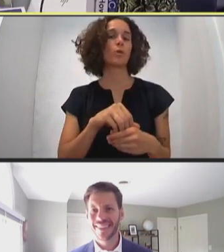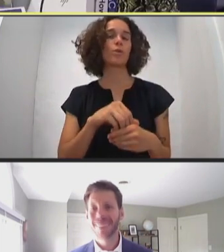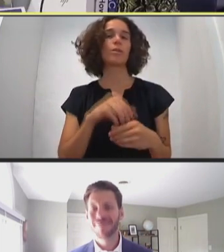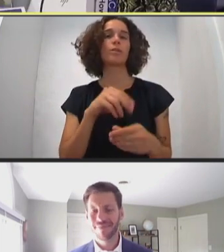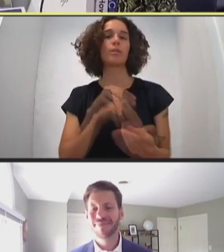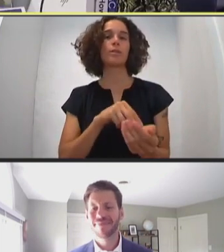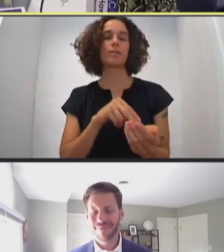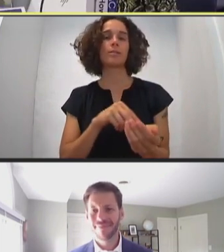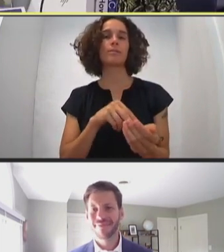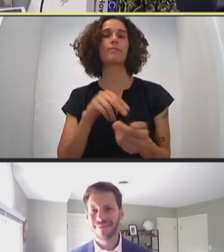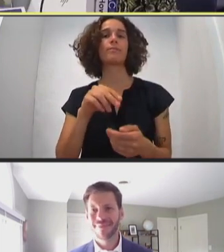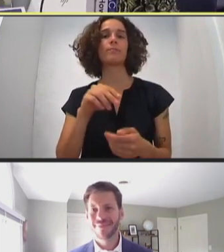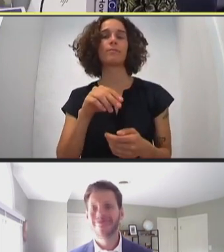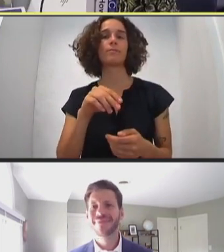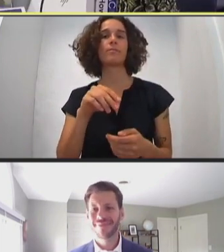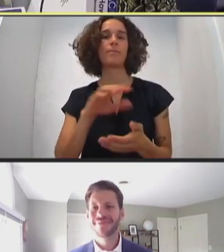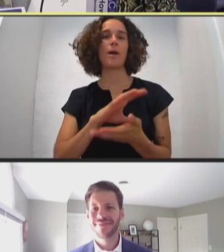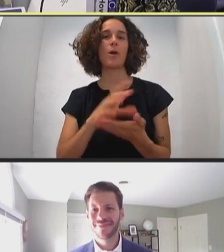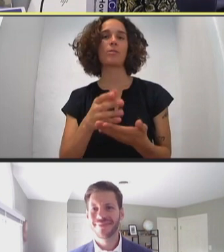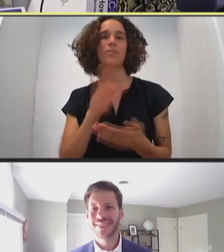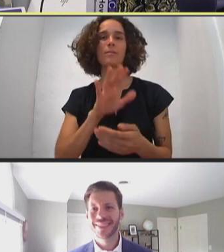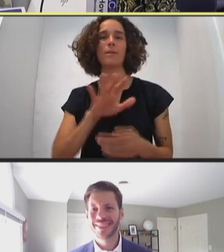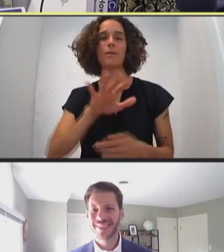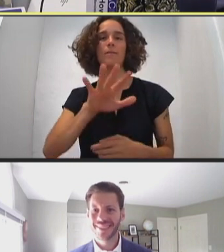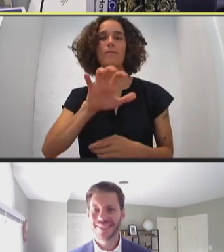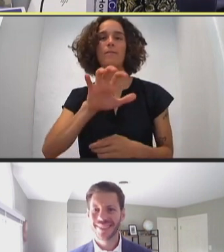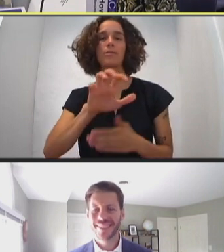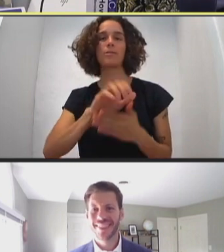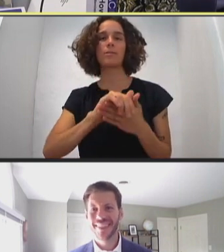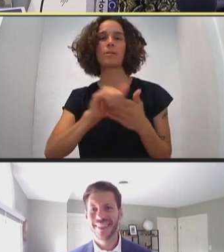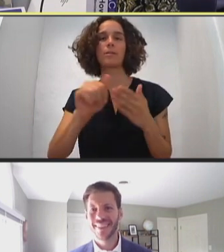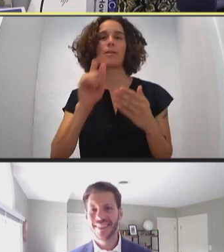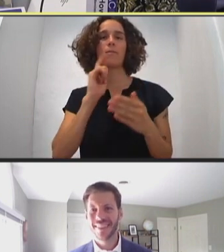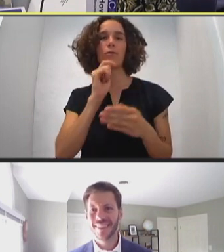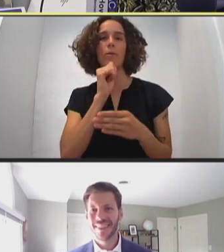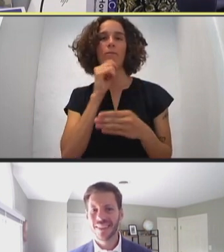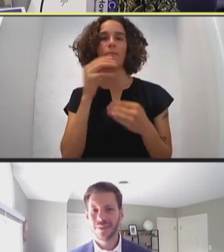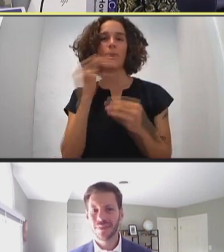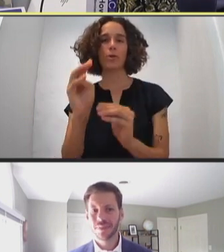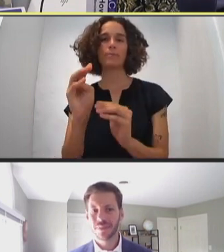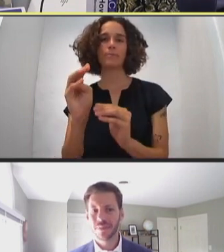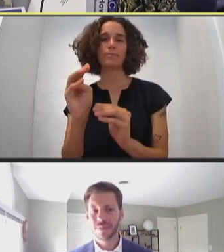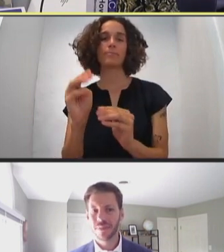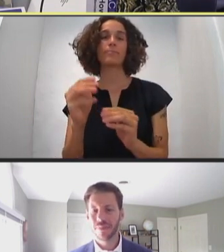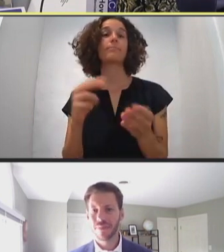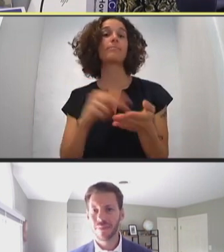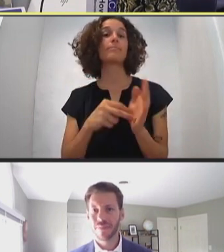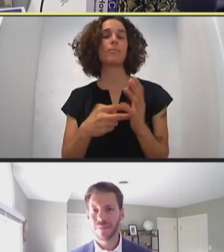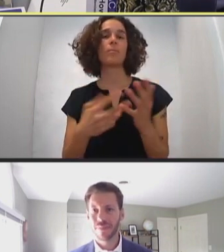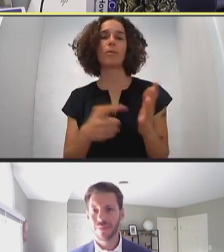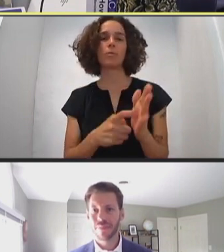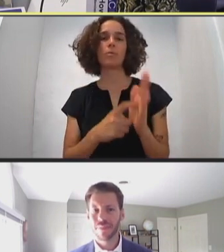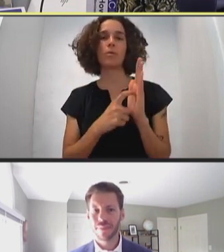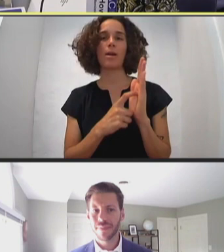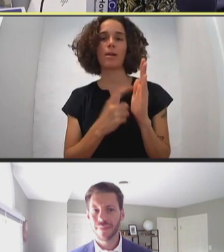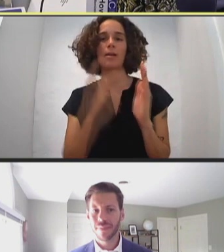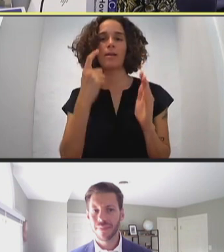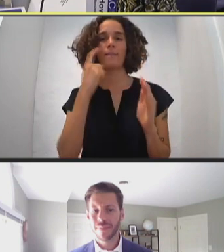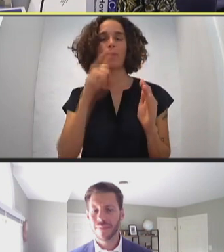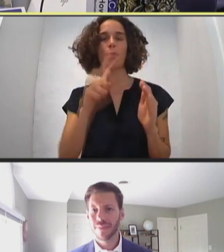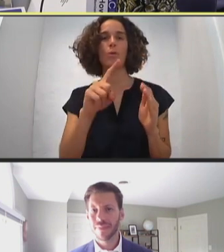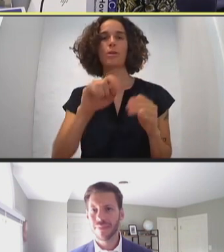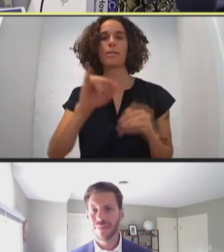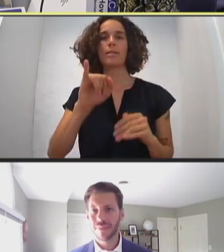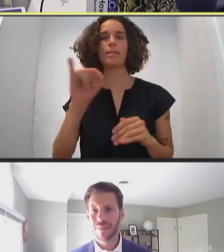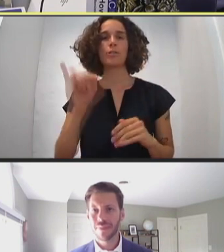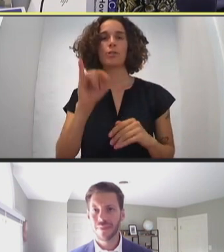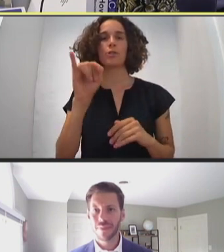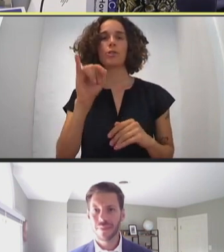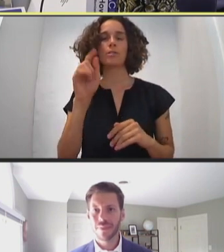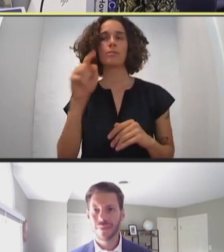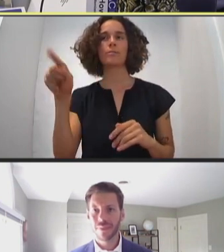which is about $500 a dose on the private market. What would it take for insurance to cover all